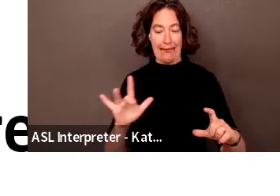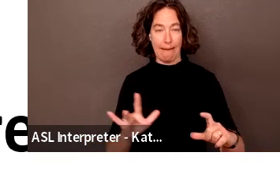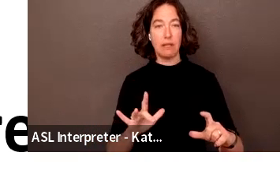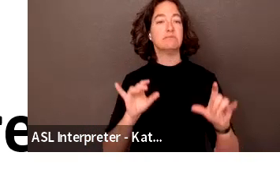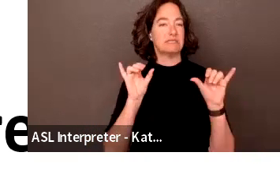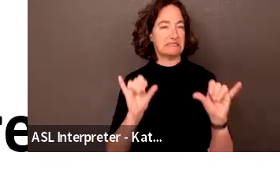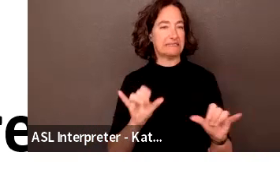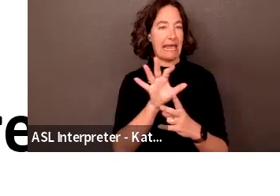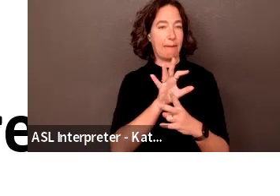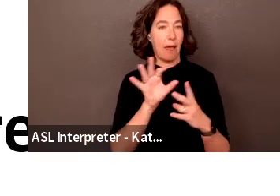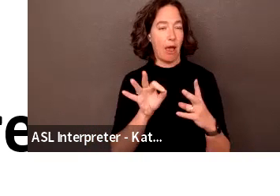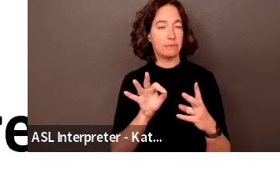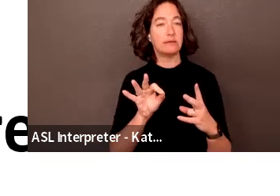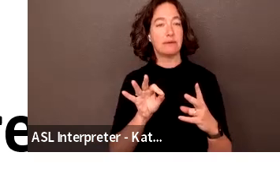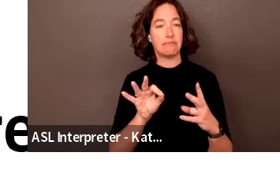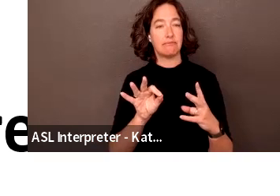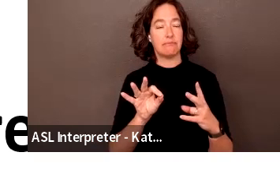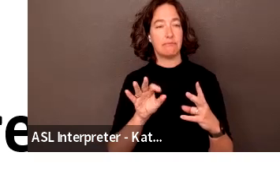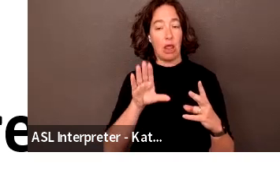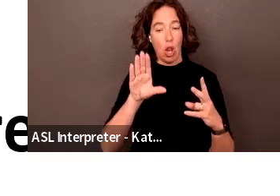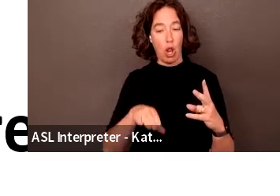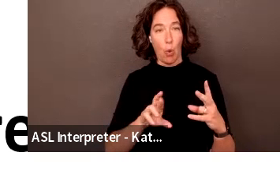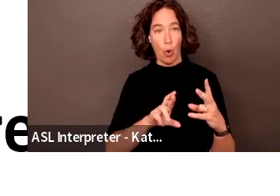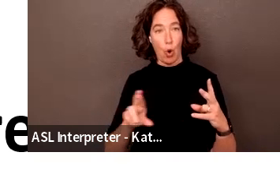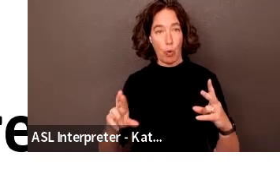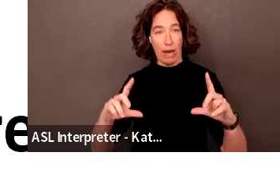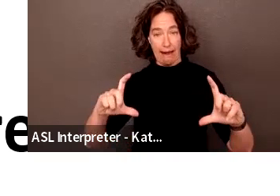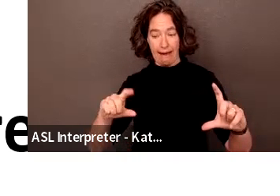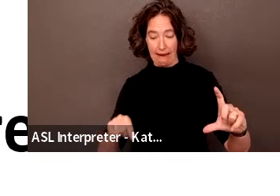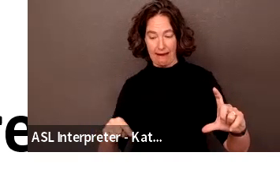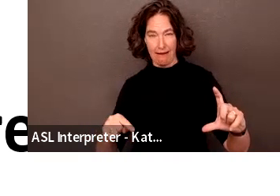looks like a globe and you will go ahead and click on it and select either